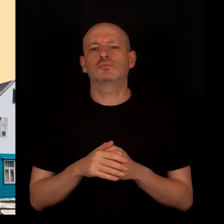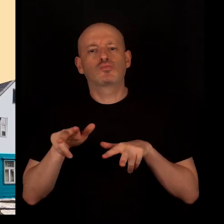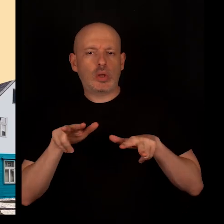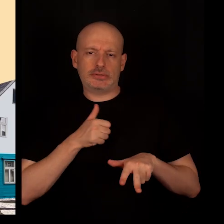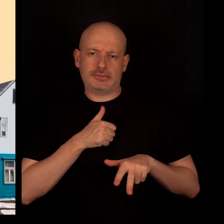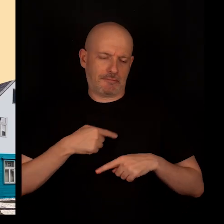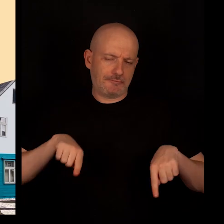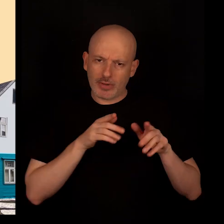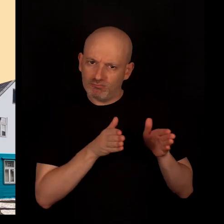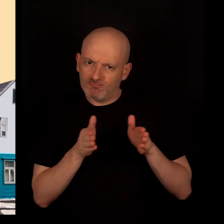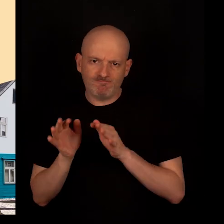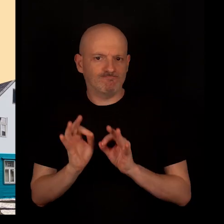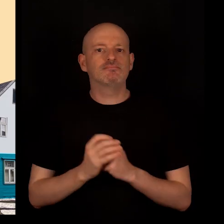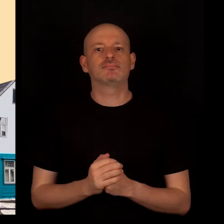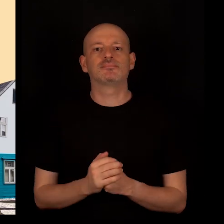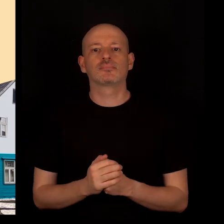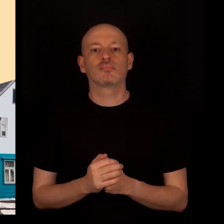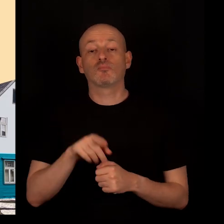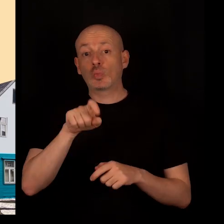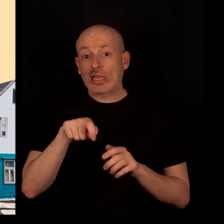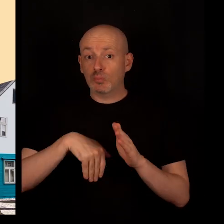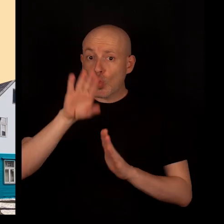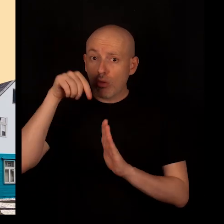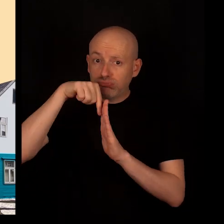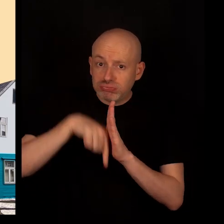and organise ourselves. Now, if you need more information,